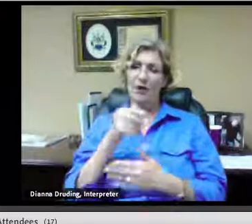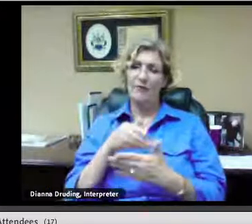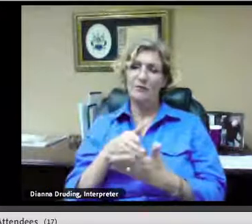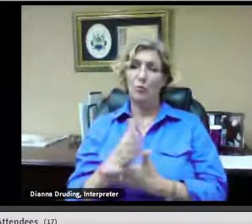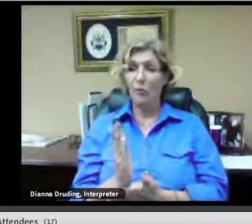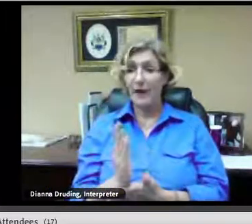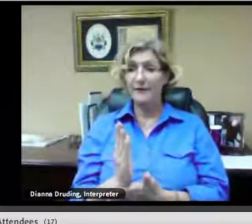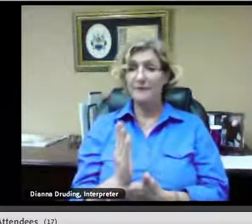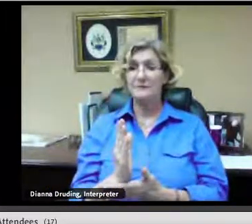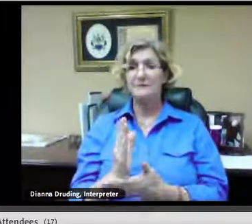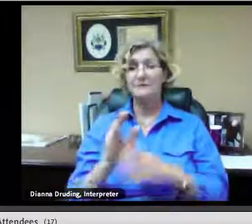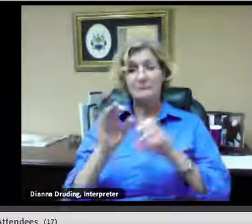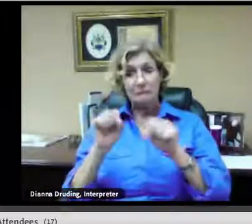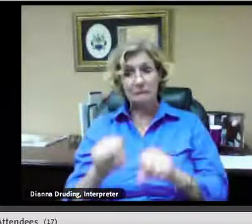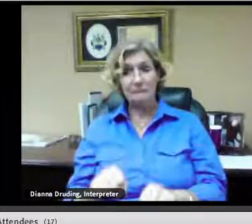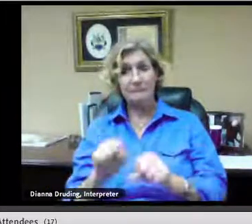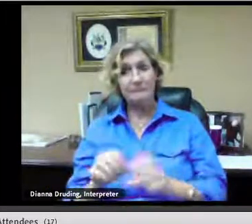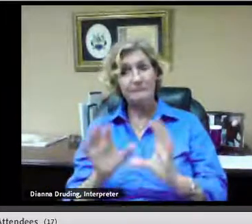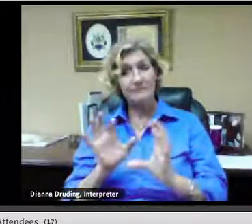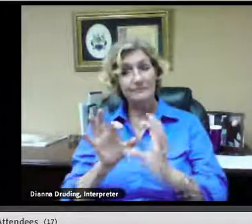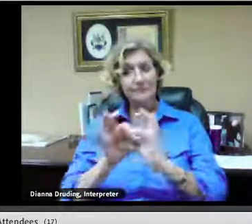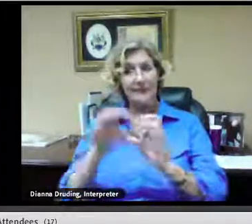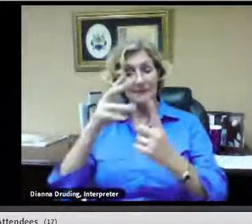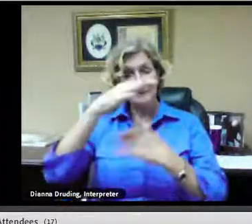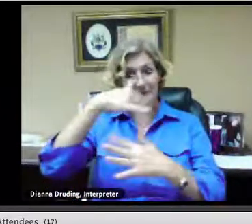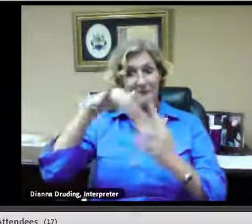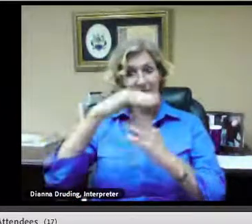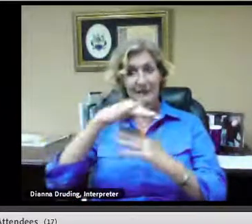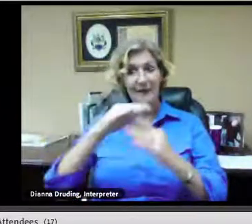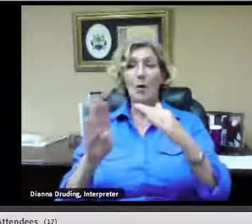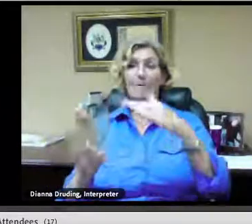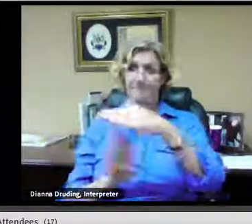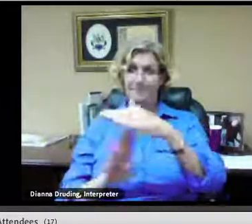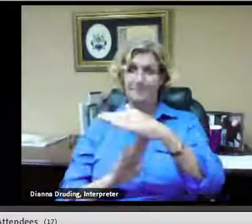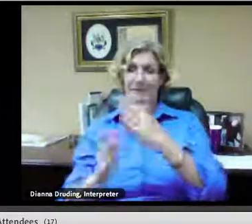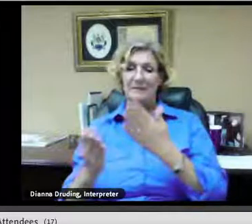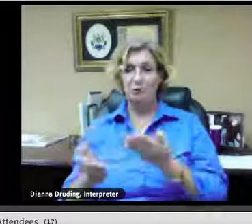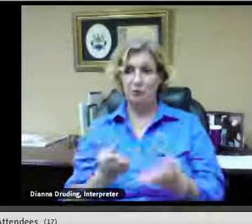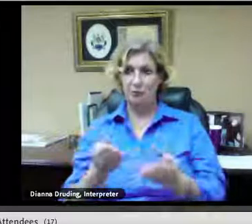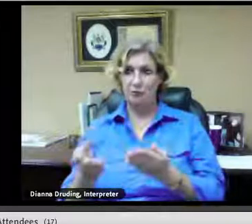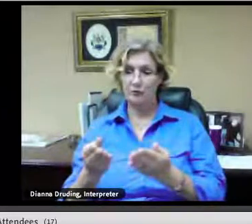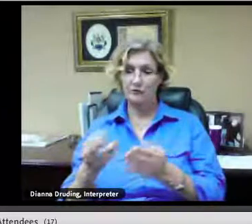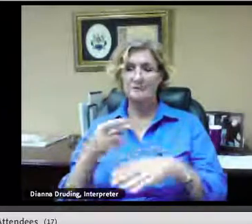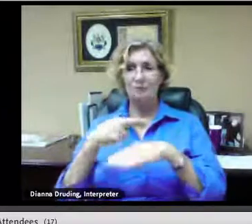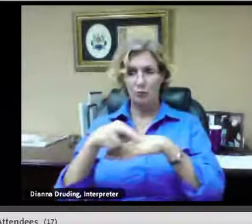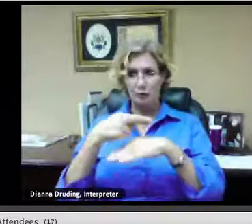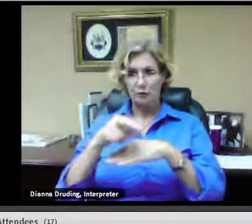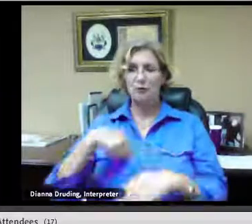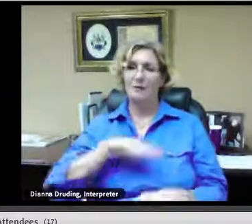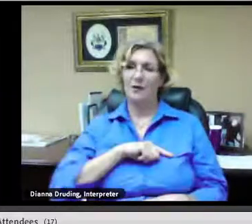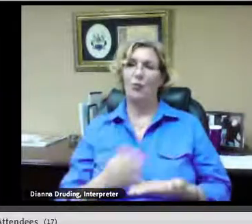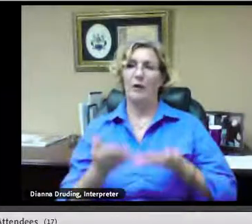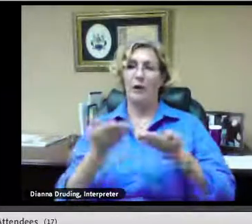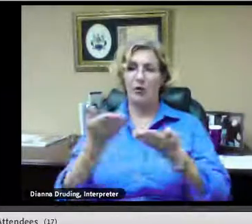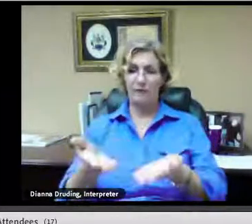and resources that we offer. I think that you can also -- You'll see this diagram, too.